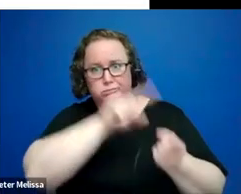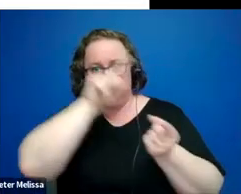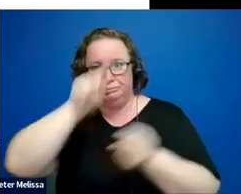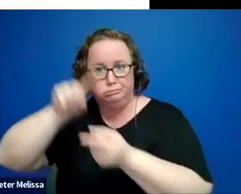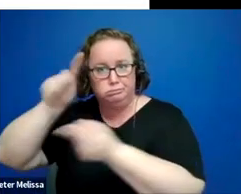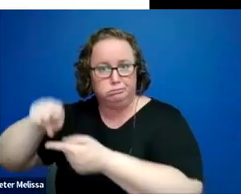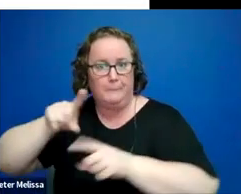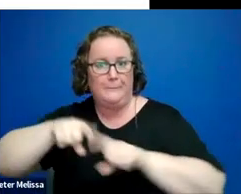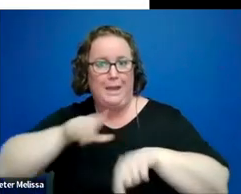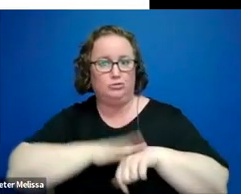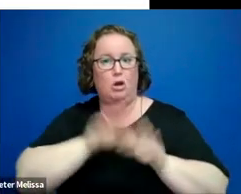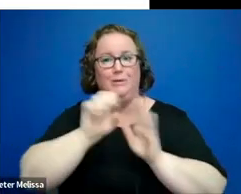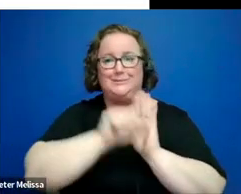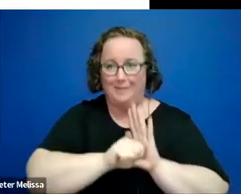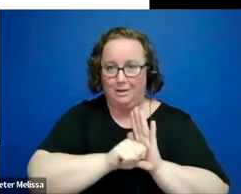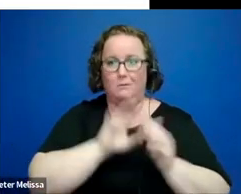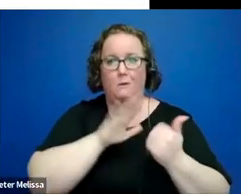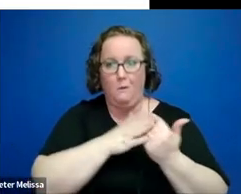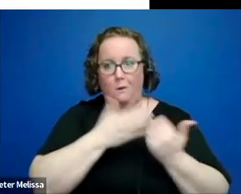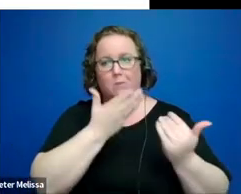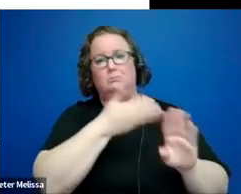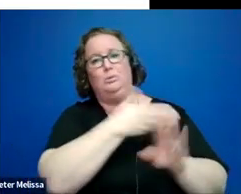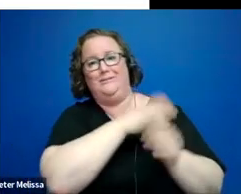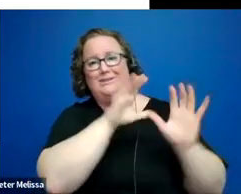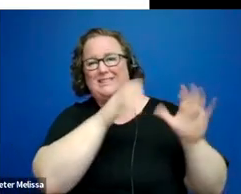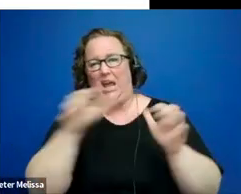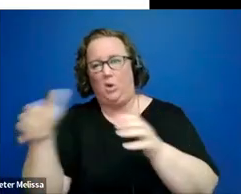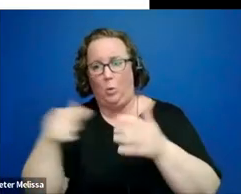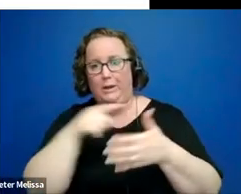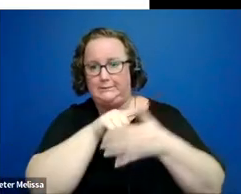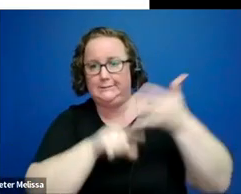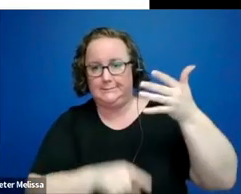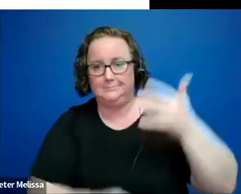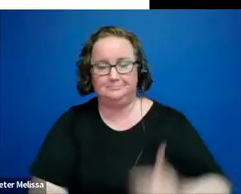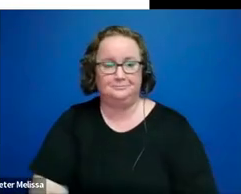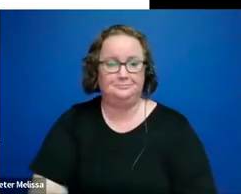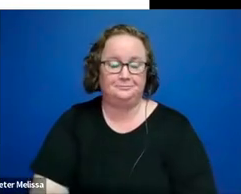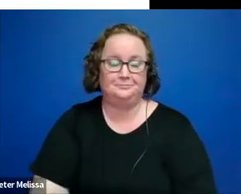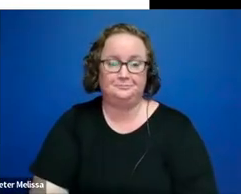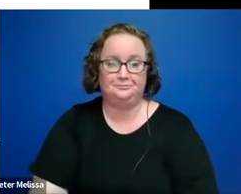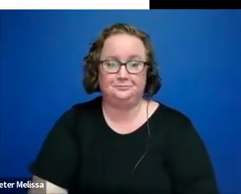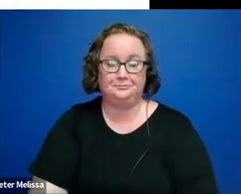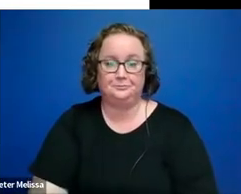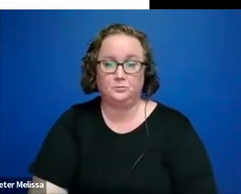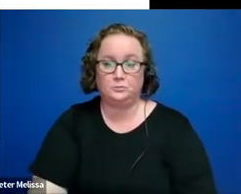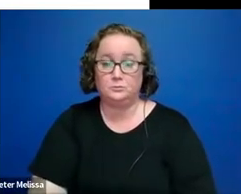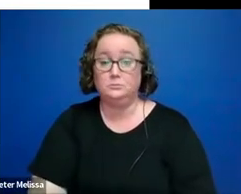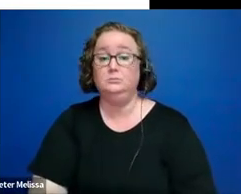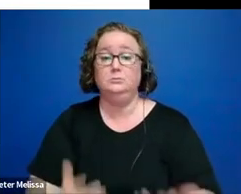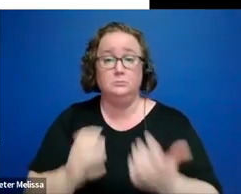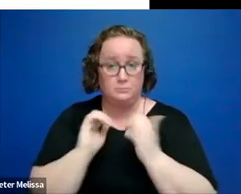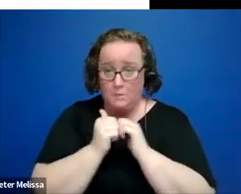categories that I mentioned. Next slide, please. So, how do we measure disability?